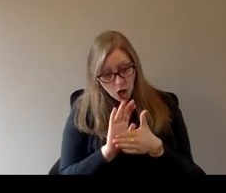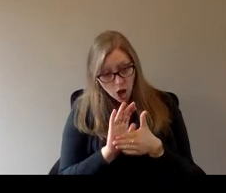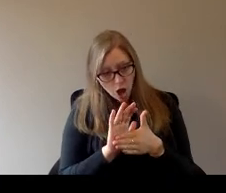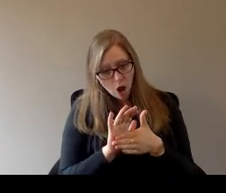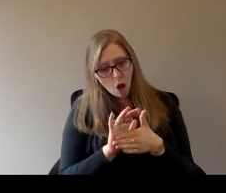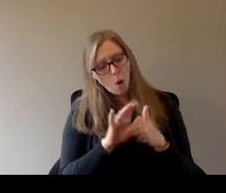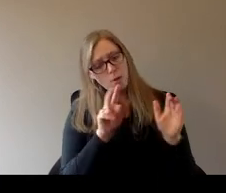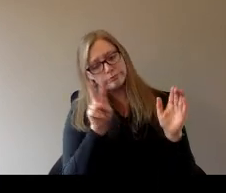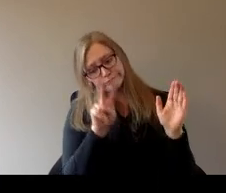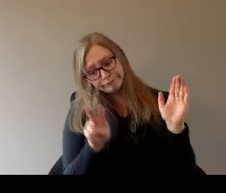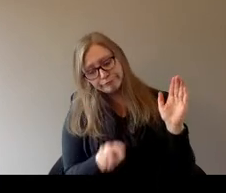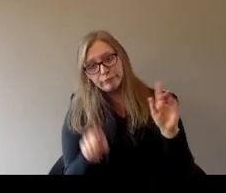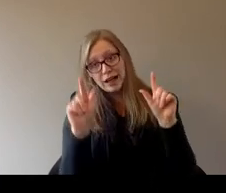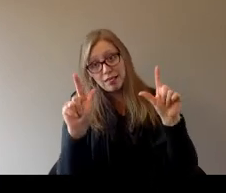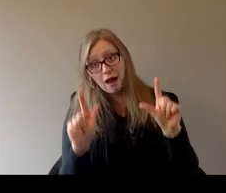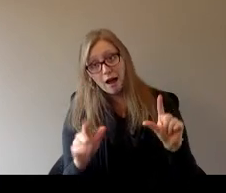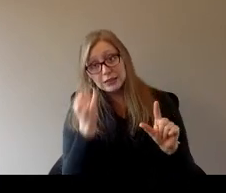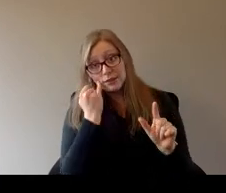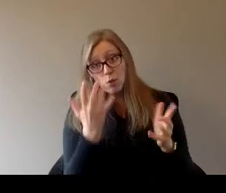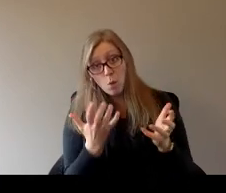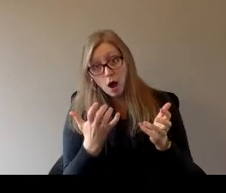if need be, complete the quiz.